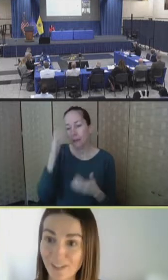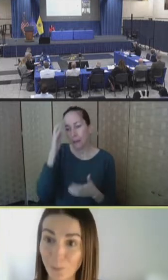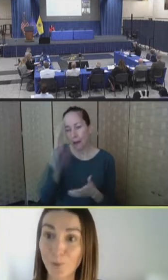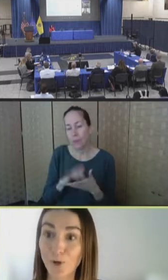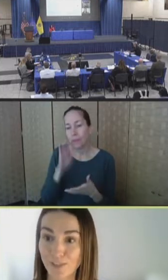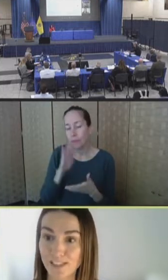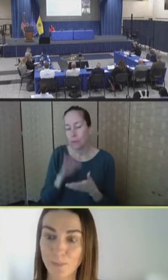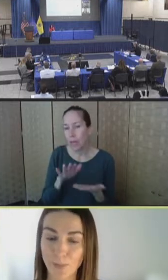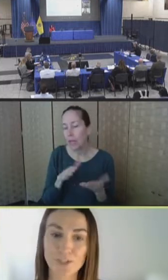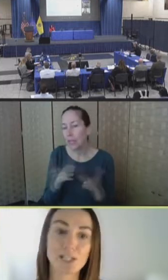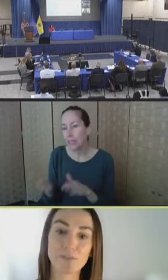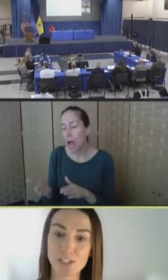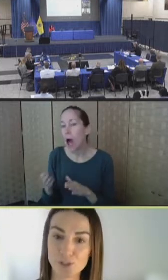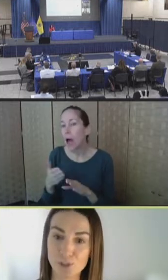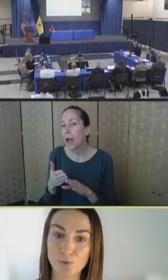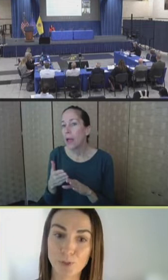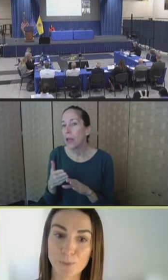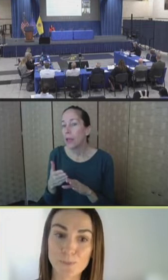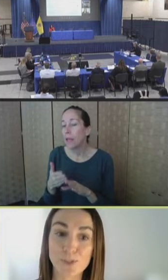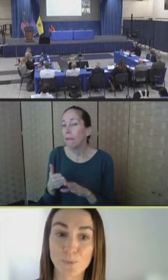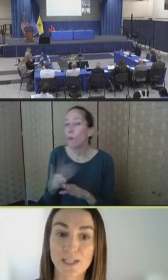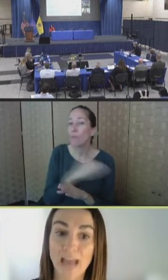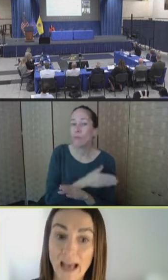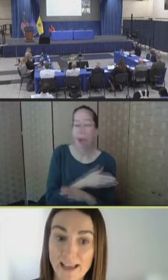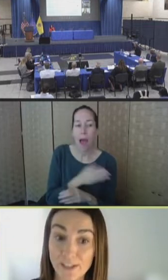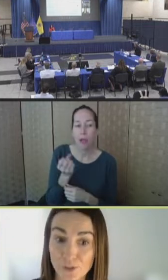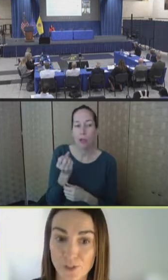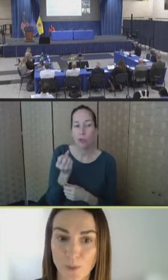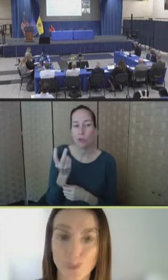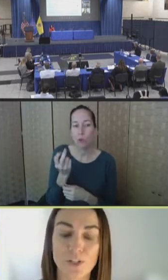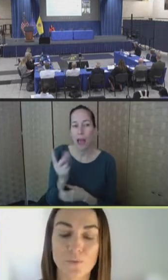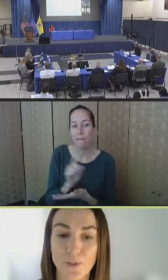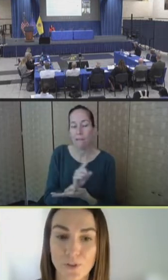of a perfect comparison of these two groups so that we can answer this question on whether or